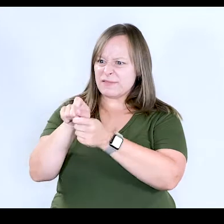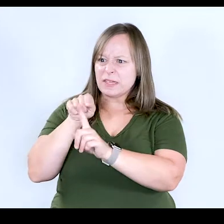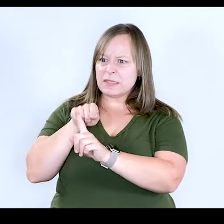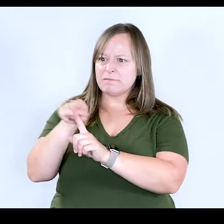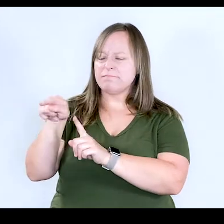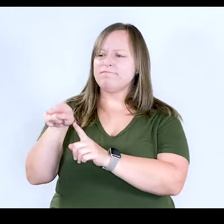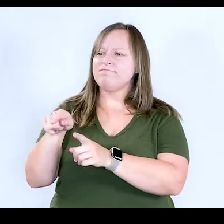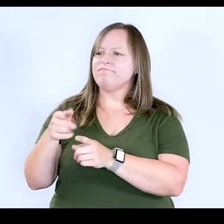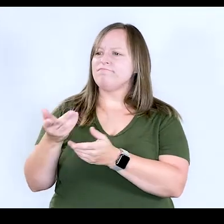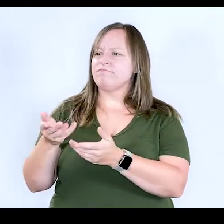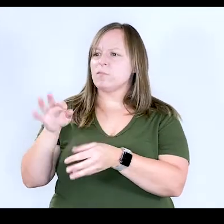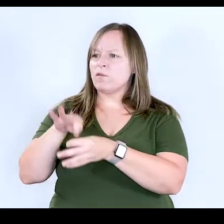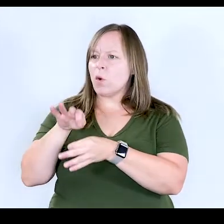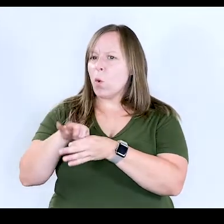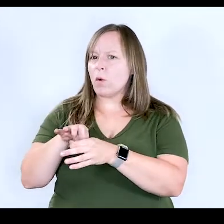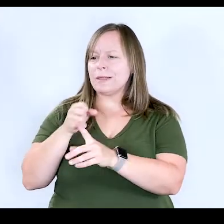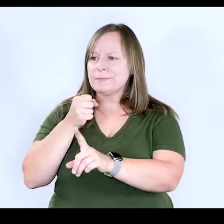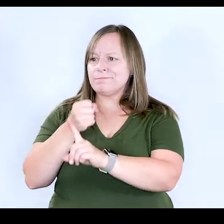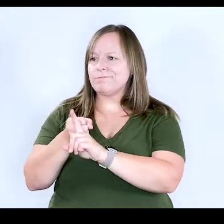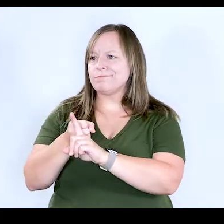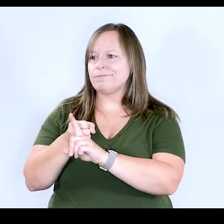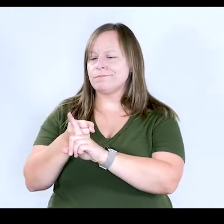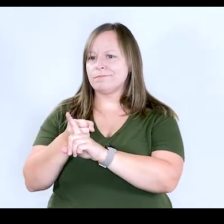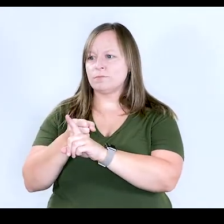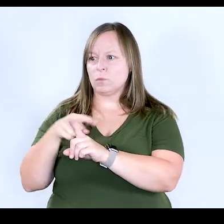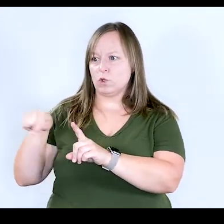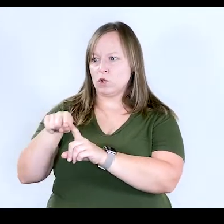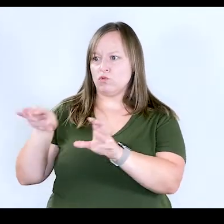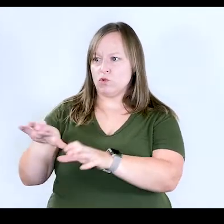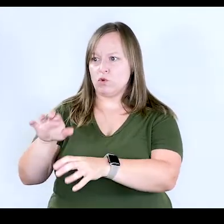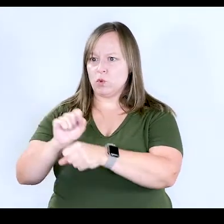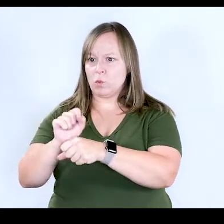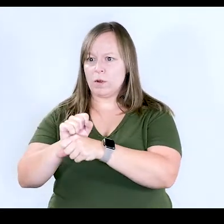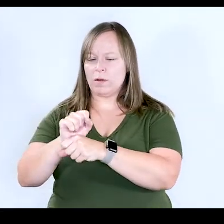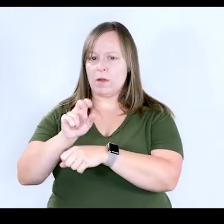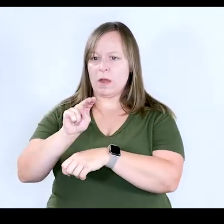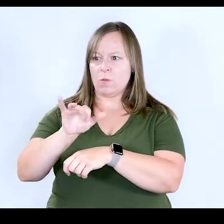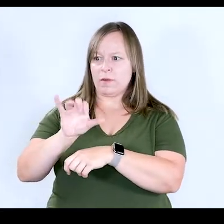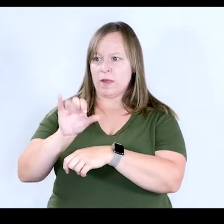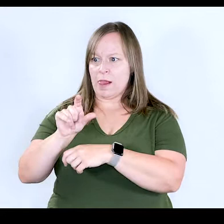How is it that voting is going to impact the work that you do at NYCLU?